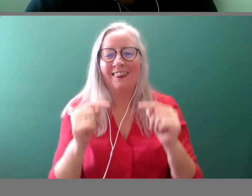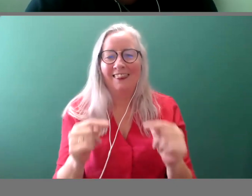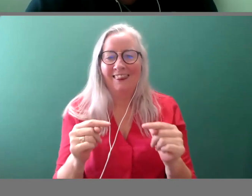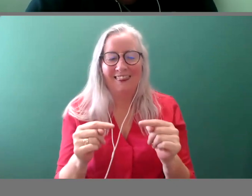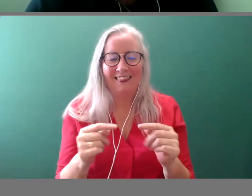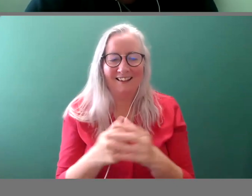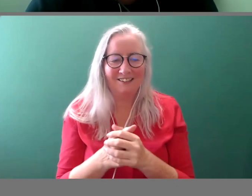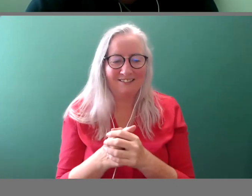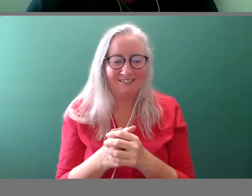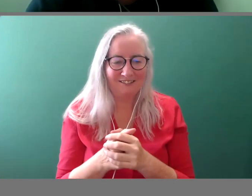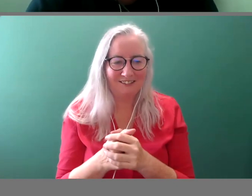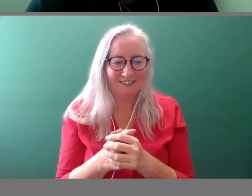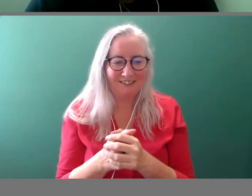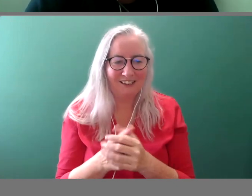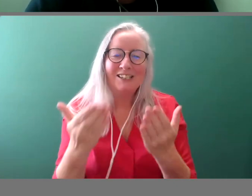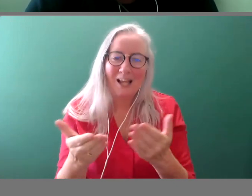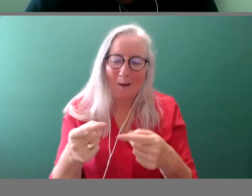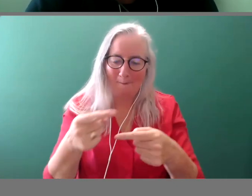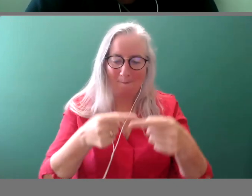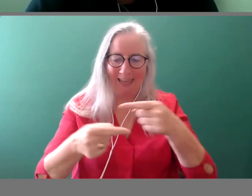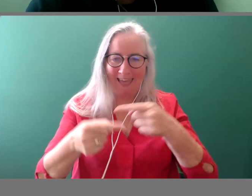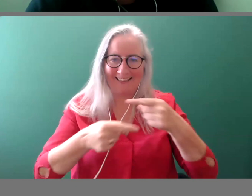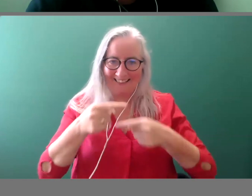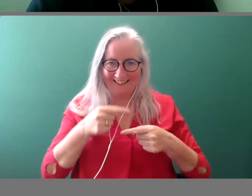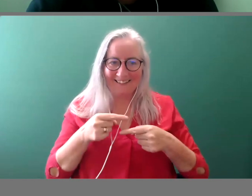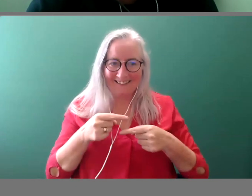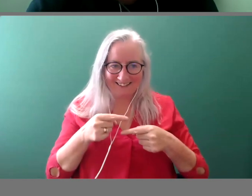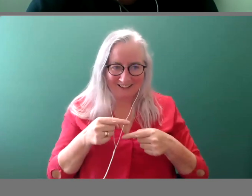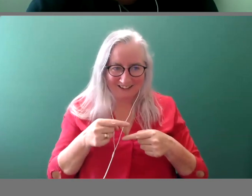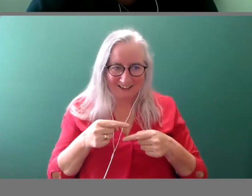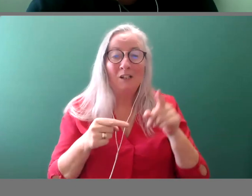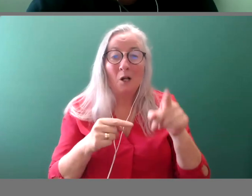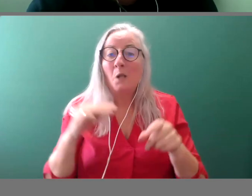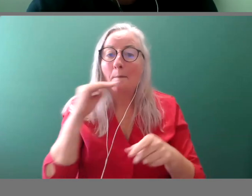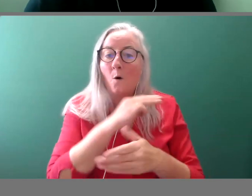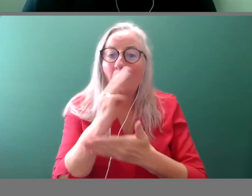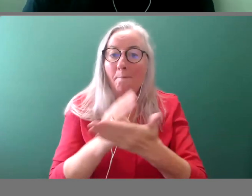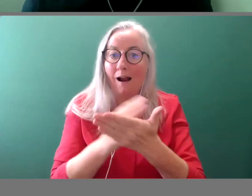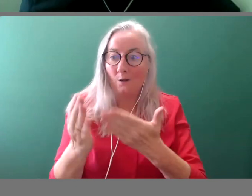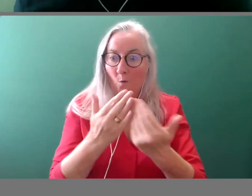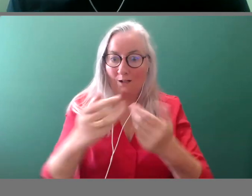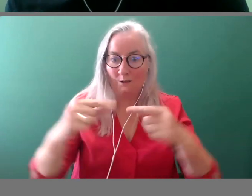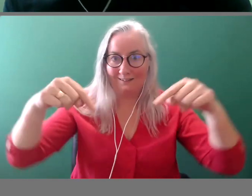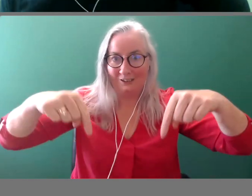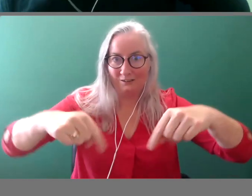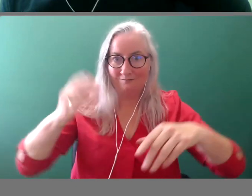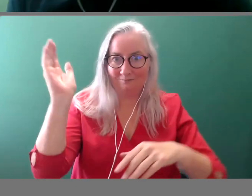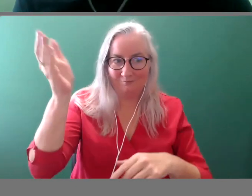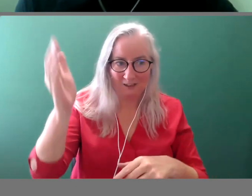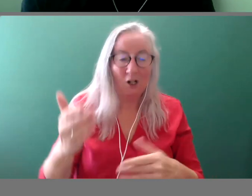So let's go back to the core of what we're doing here. So first of all let's look at part A. I